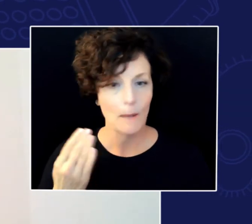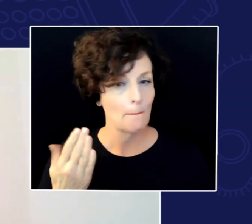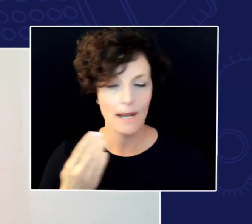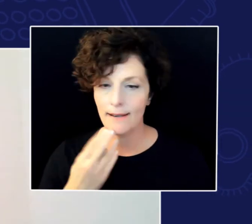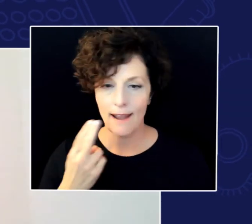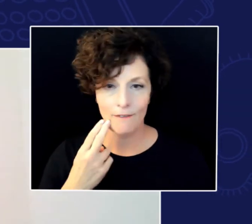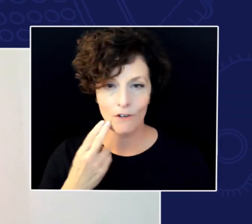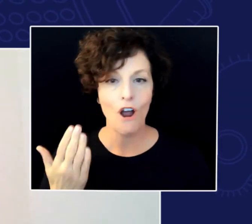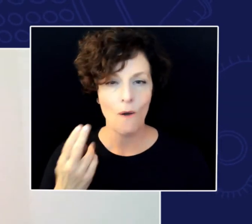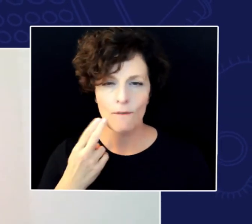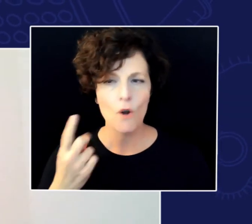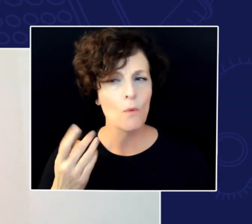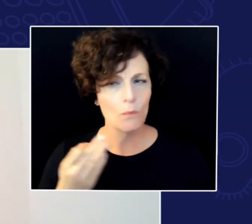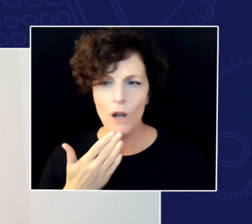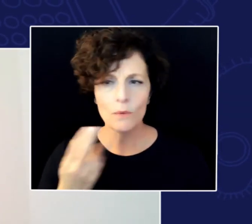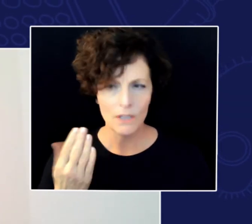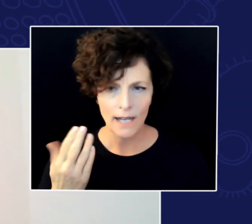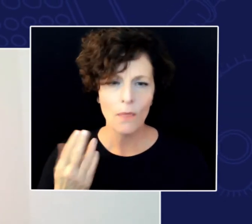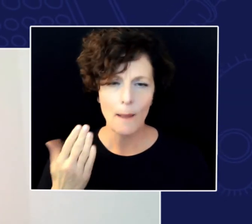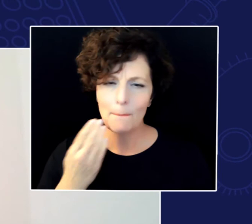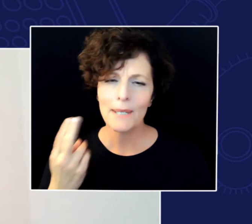but never overprotect them,